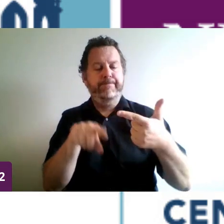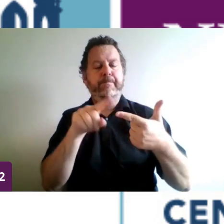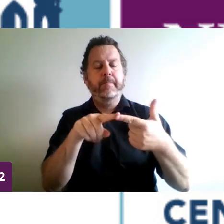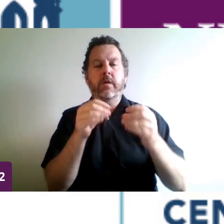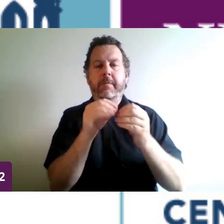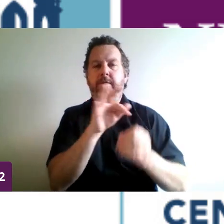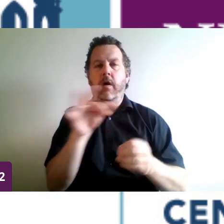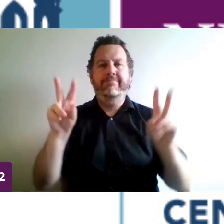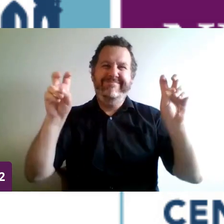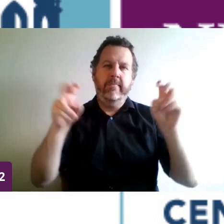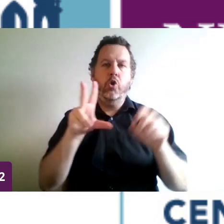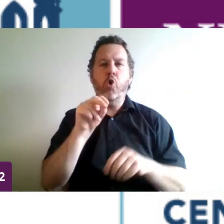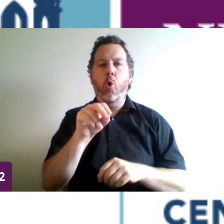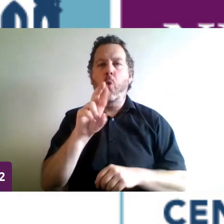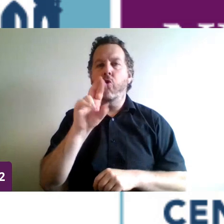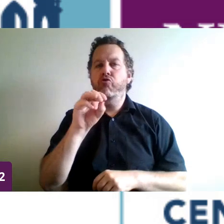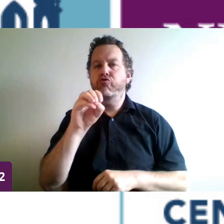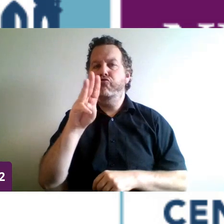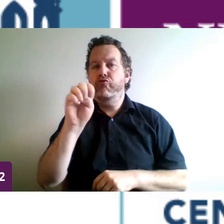The key to all of our panellists.